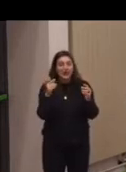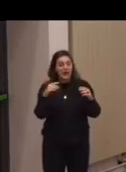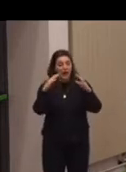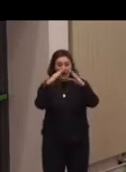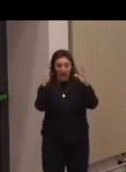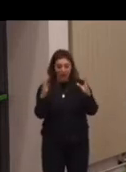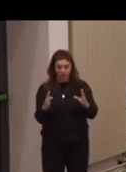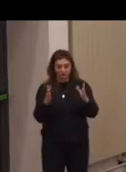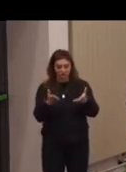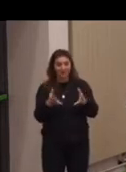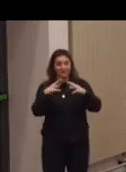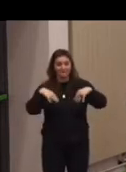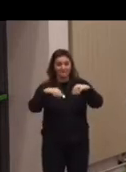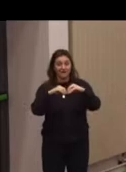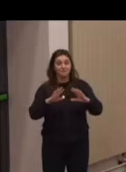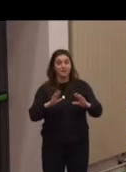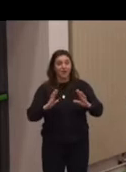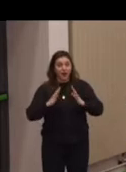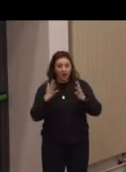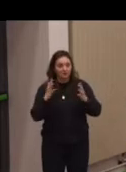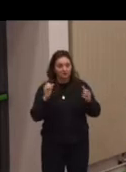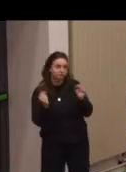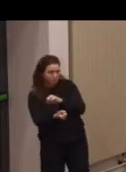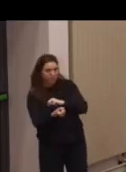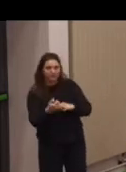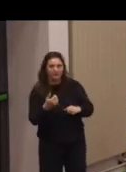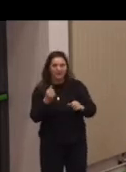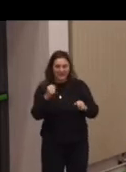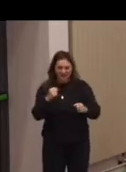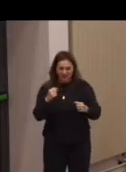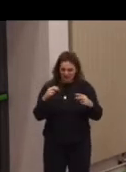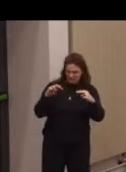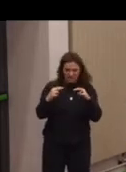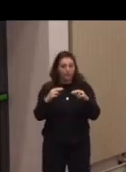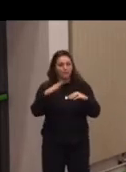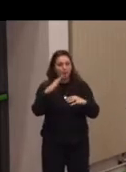stress. They're under increased psychosocial stress. They also face additional practical